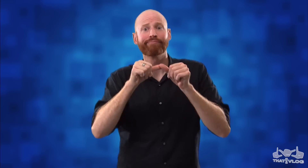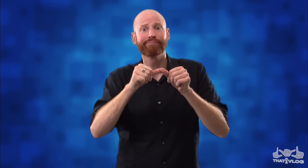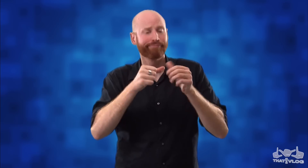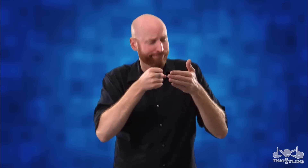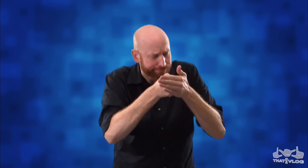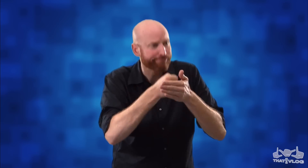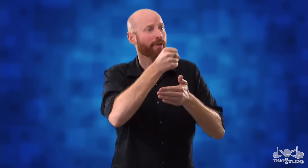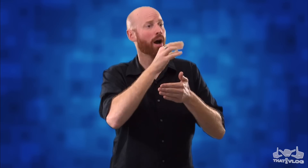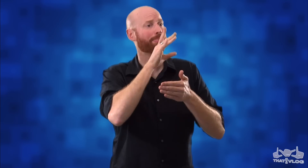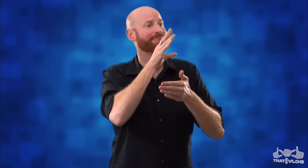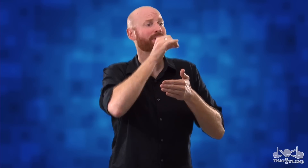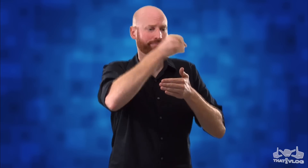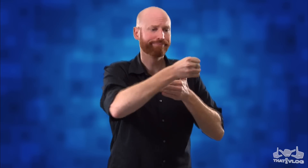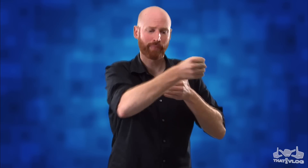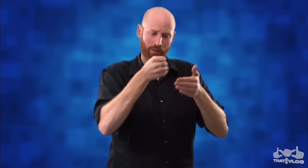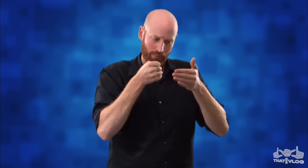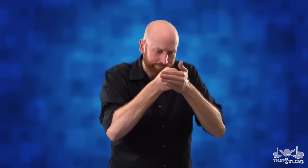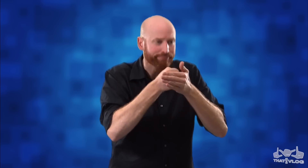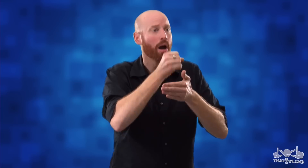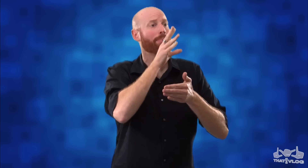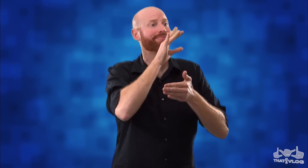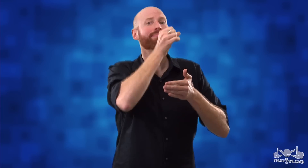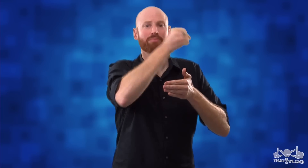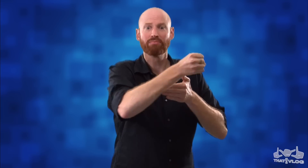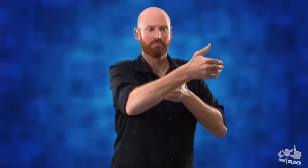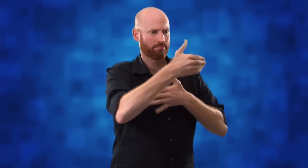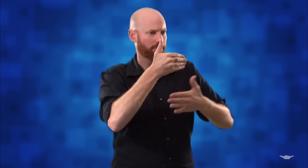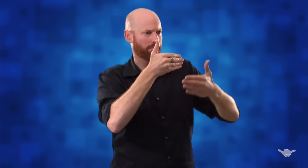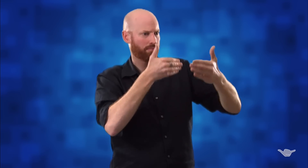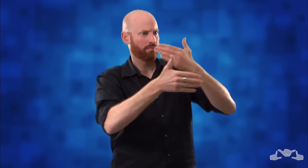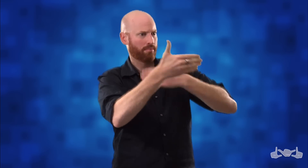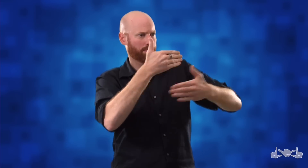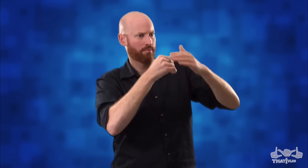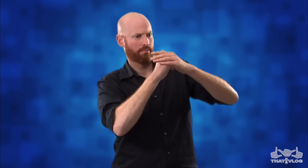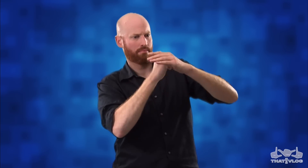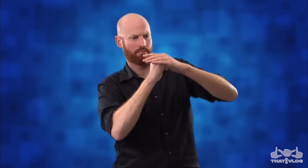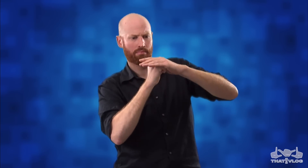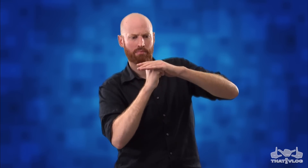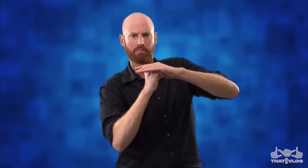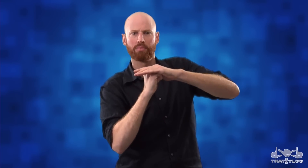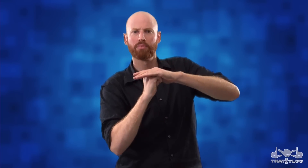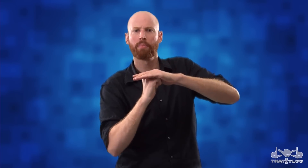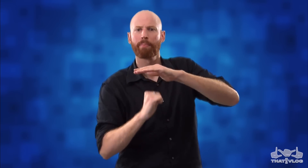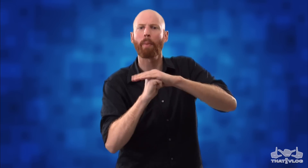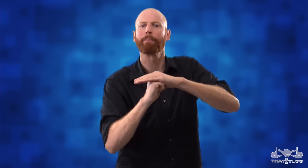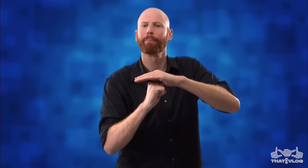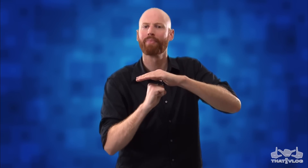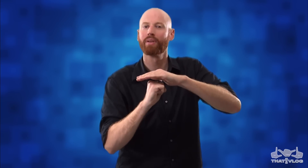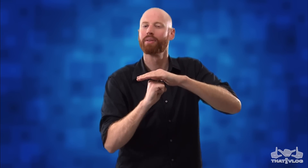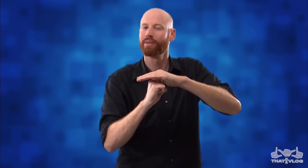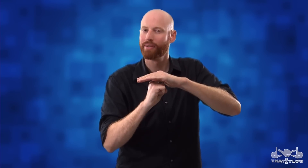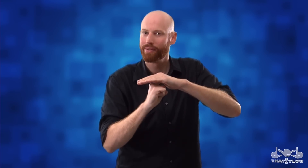Imagine: If, every time you feel these barriers, if you keep talking rather than forcing through it and signing, that's where you're